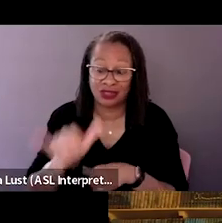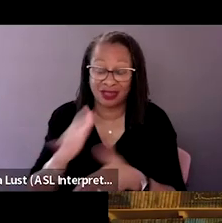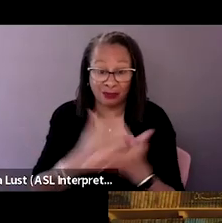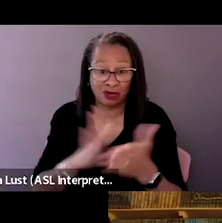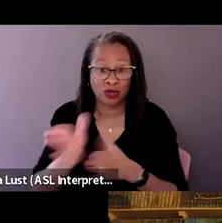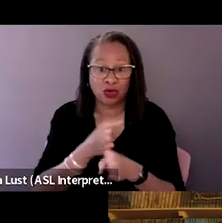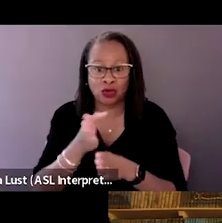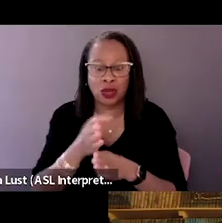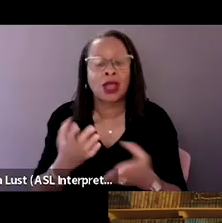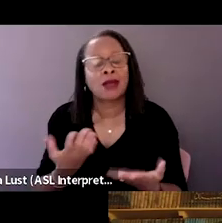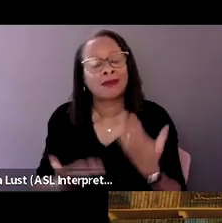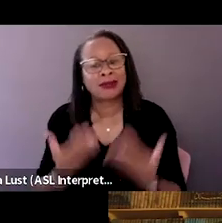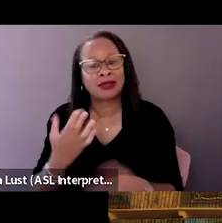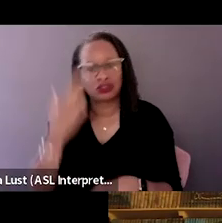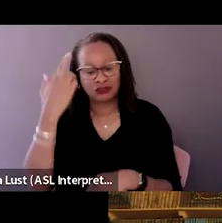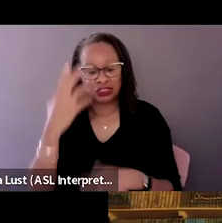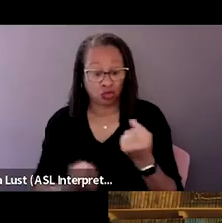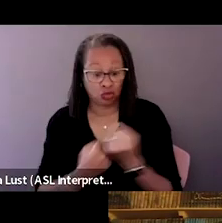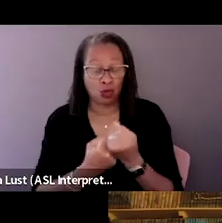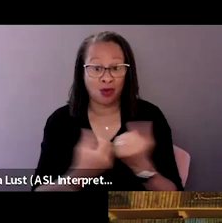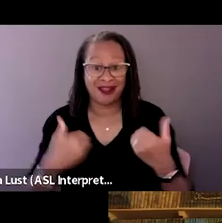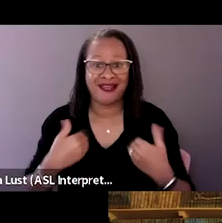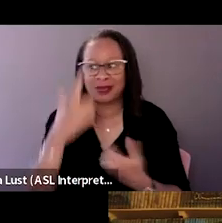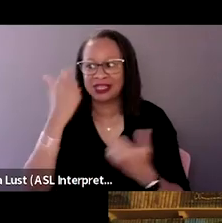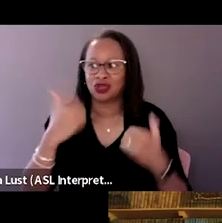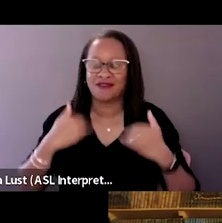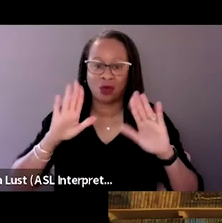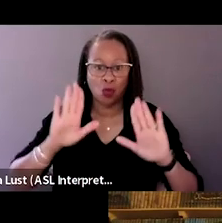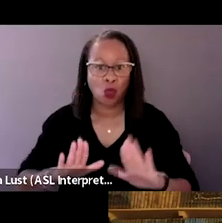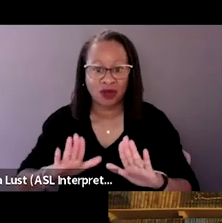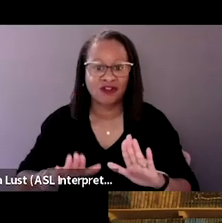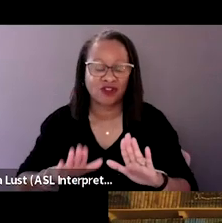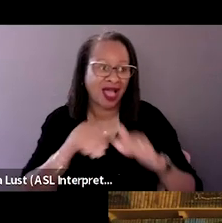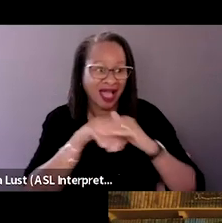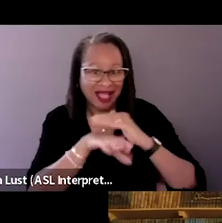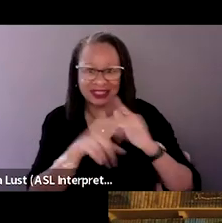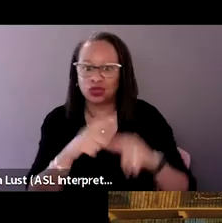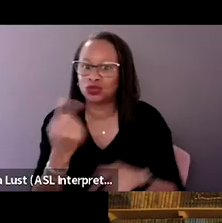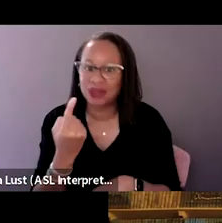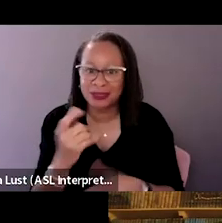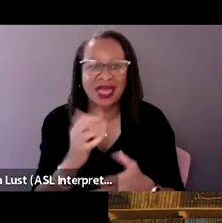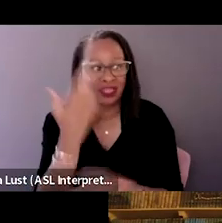maybe the reason why you've been supported is you've got fantastic access, for example, to something. The reason why you are the right person to tell a story